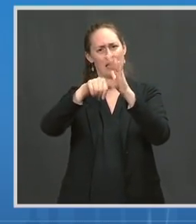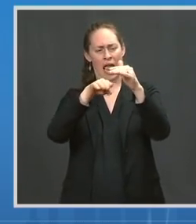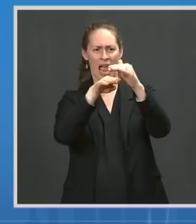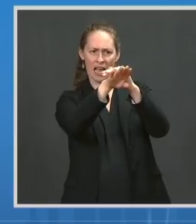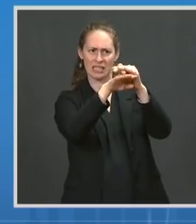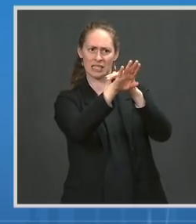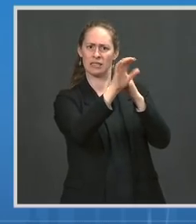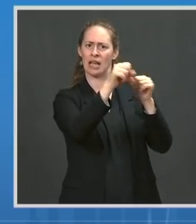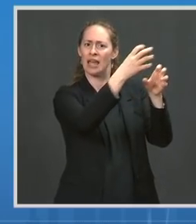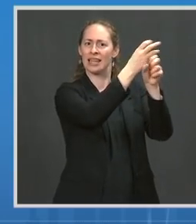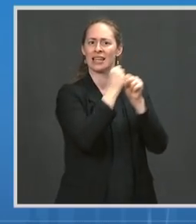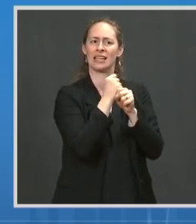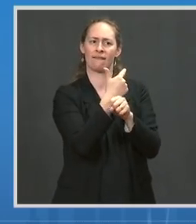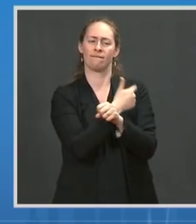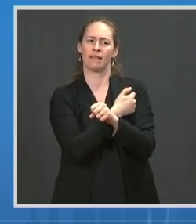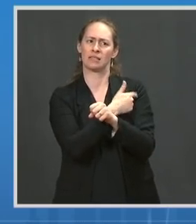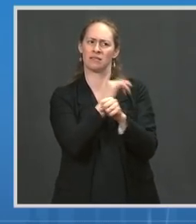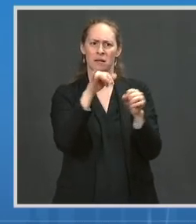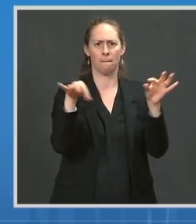for increasing confidence in vaccines.